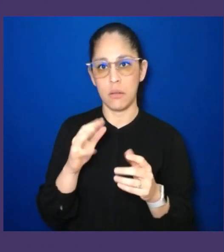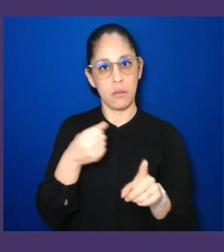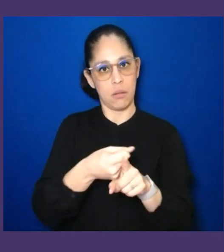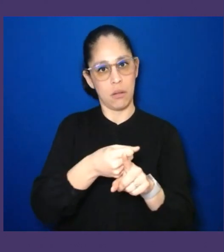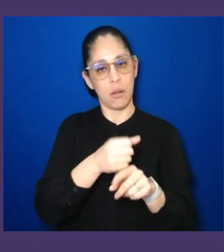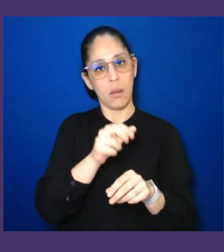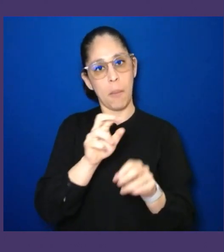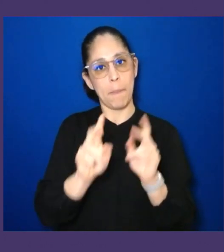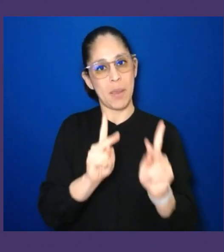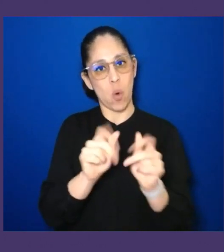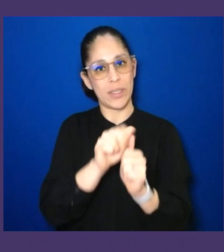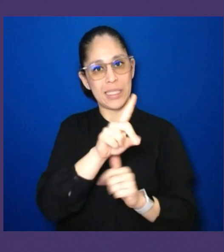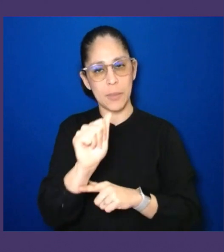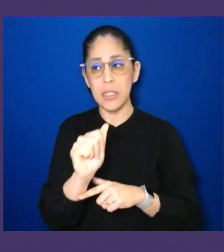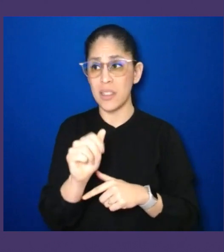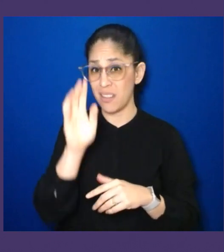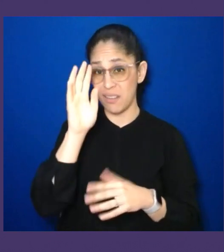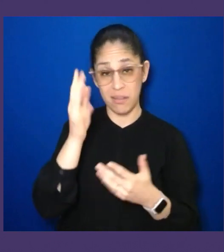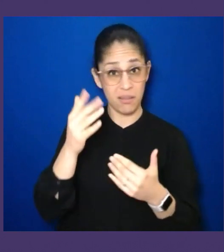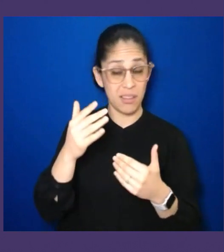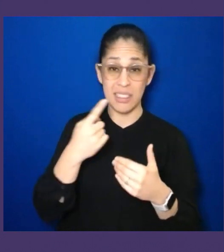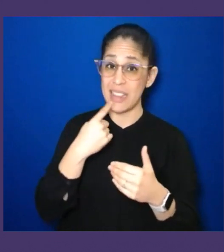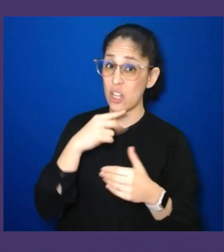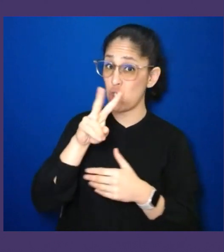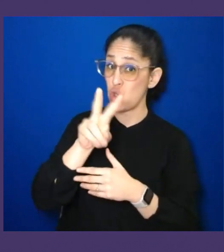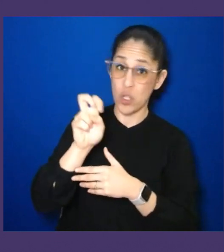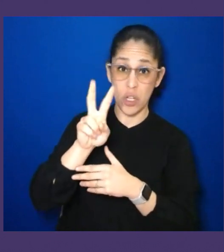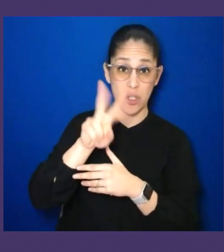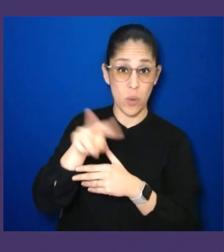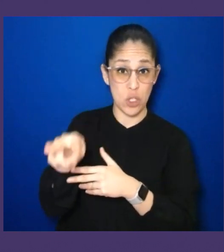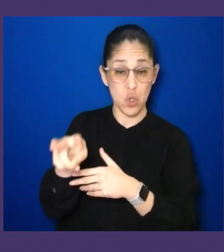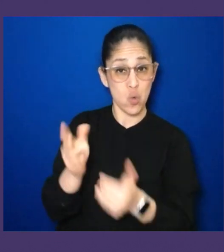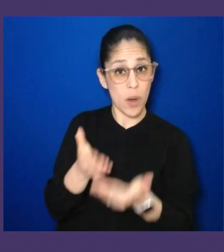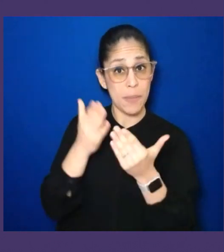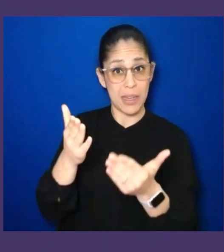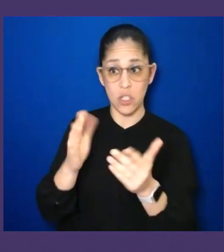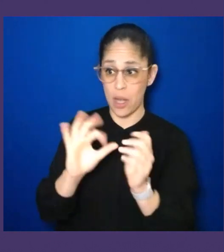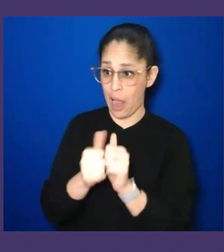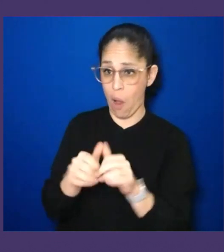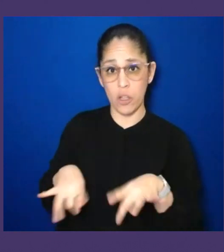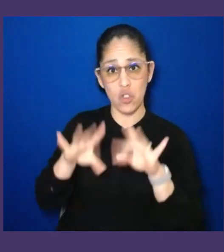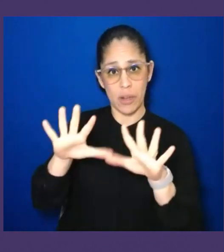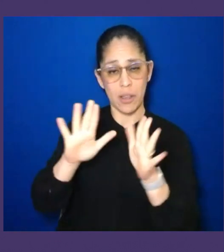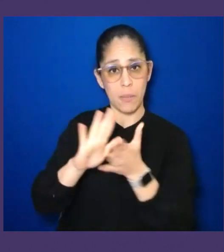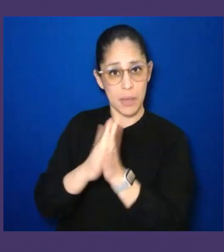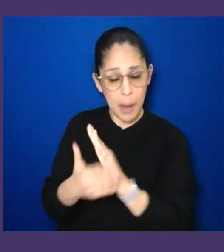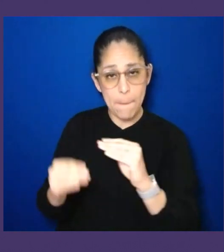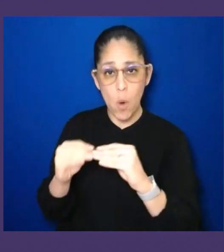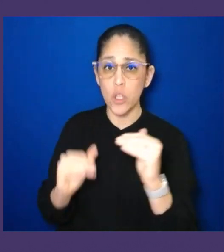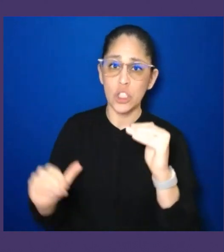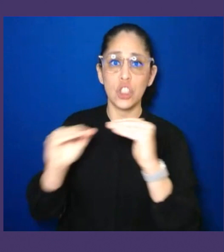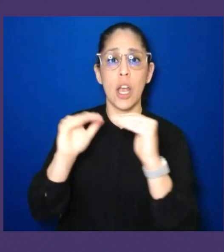like 222 recommendations for how Australia could be a more just place for people with disabilities. But one of those that was really prominent,